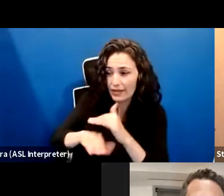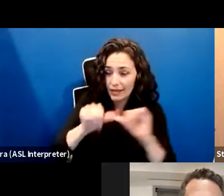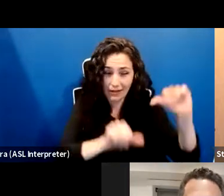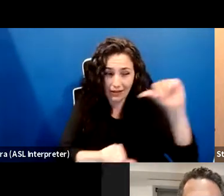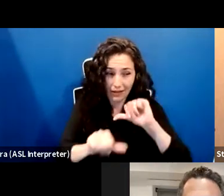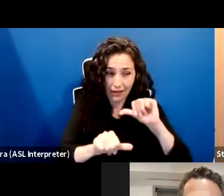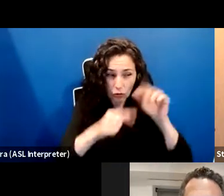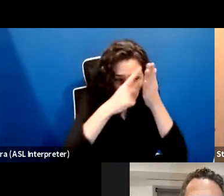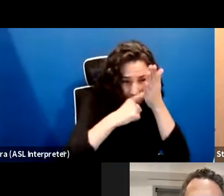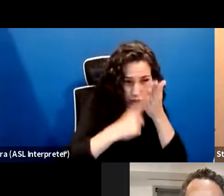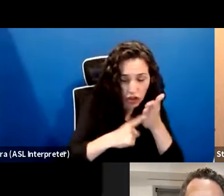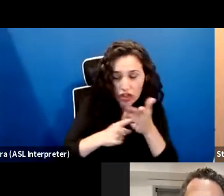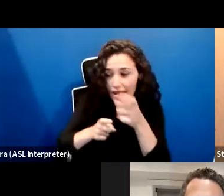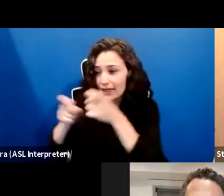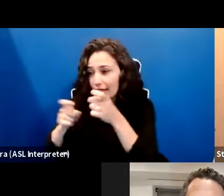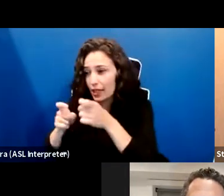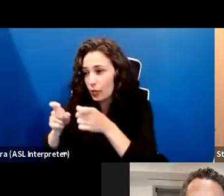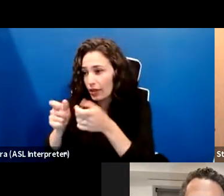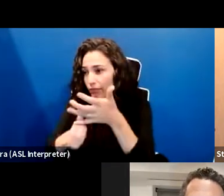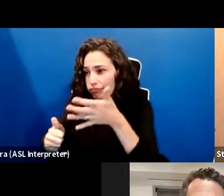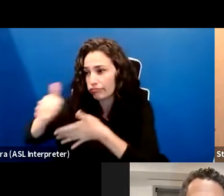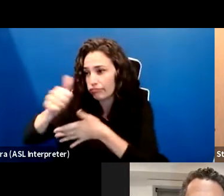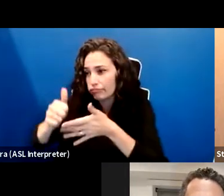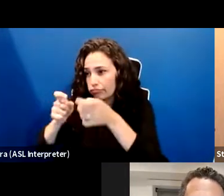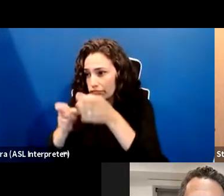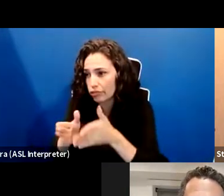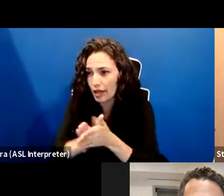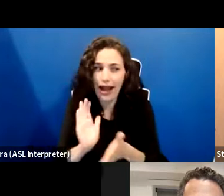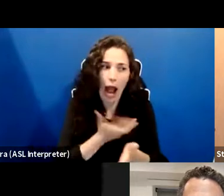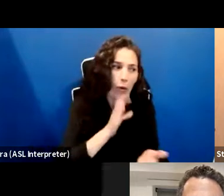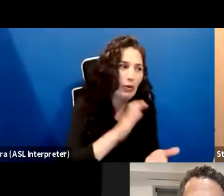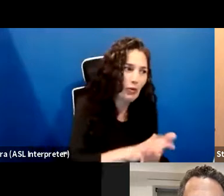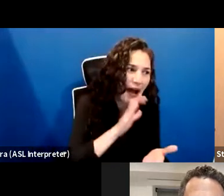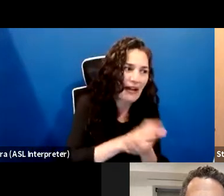dealing with our wives. You know, there's so many parts to the mosaic of our lives